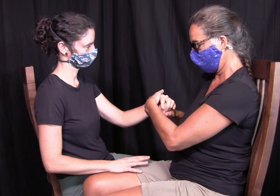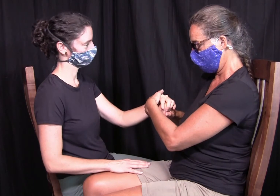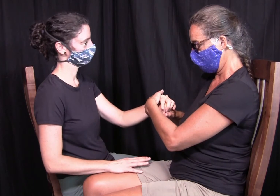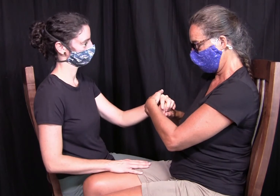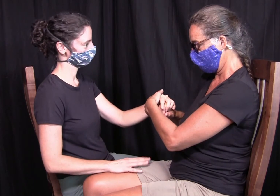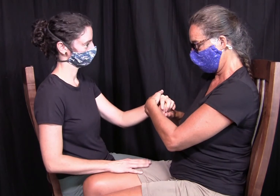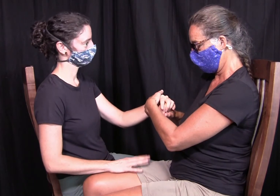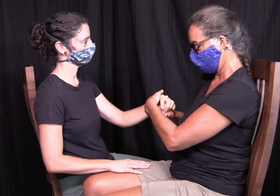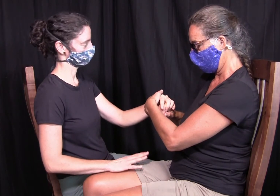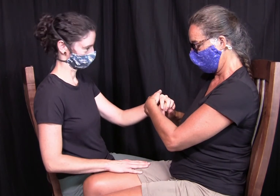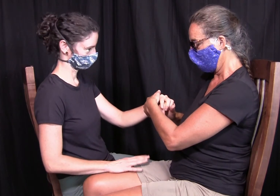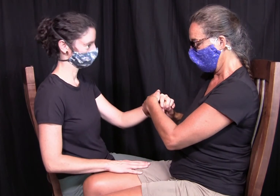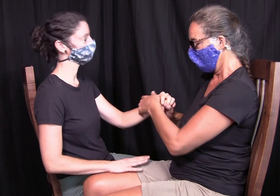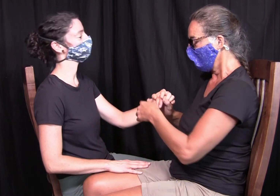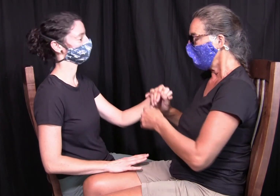is the one providing backchanneling.